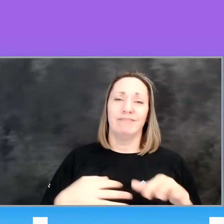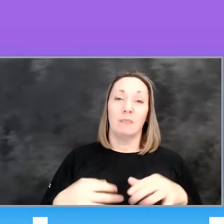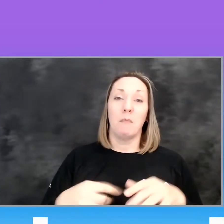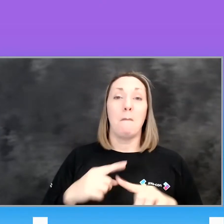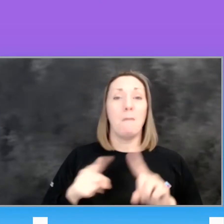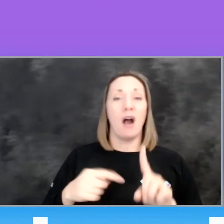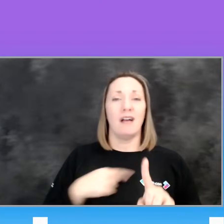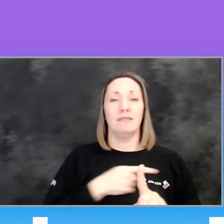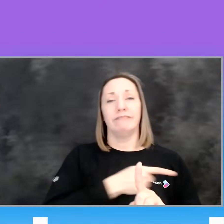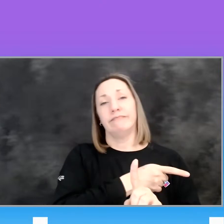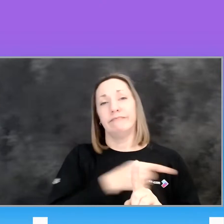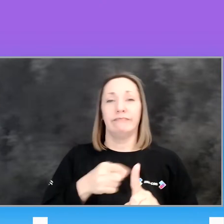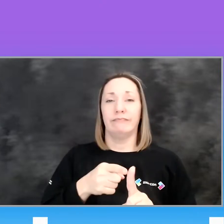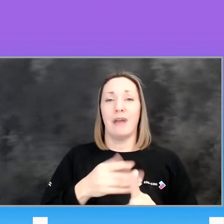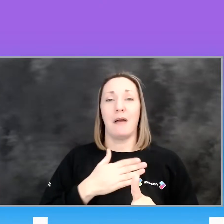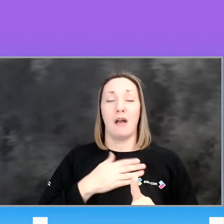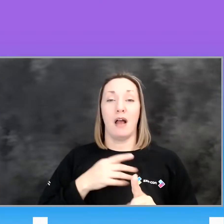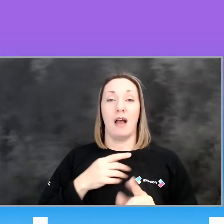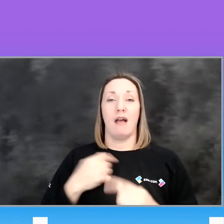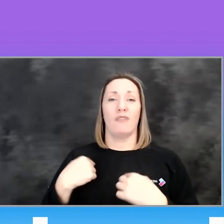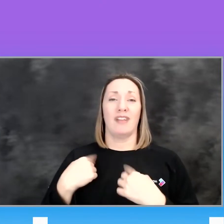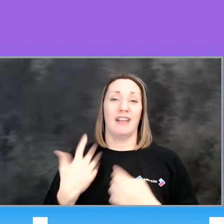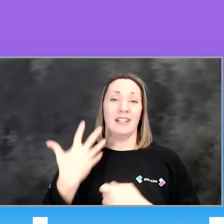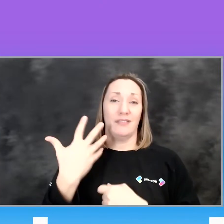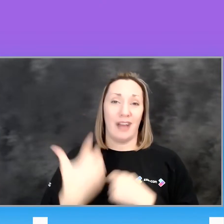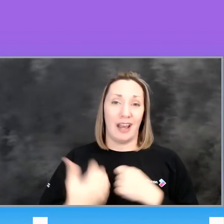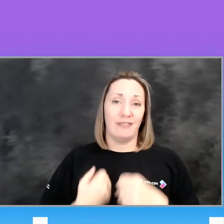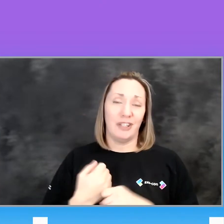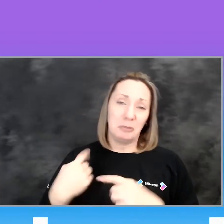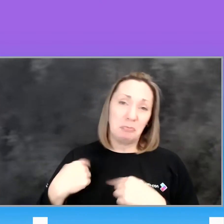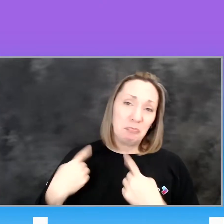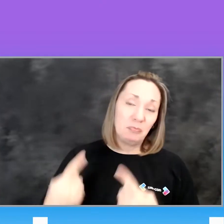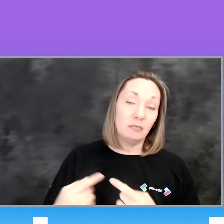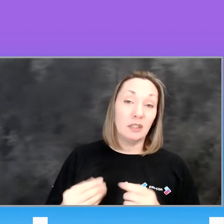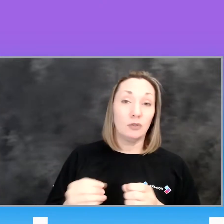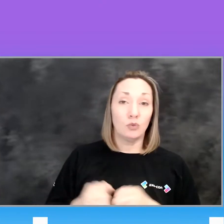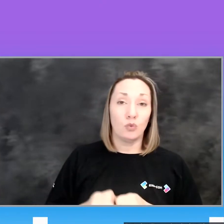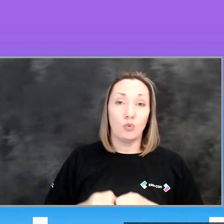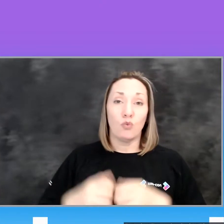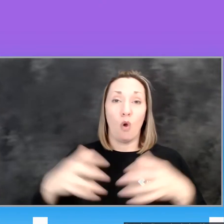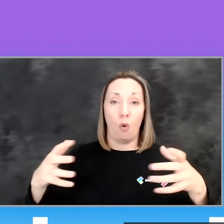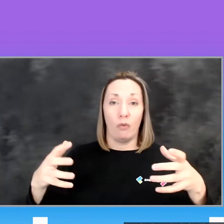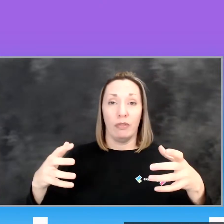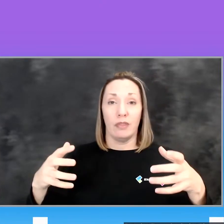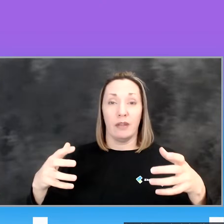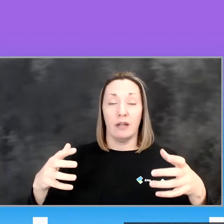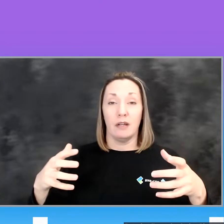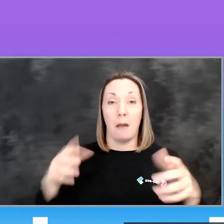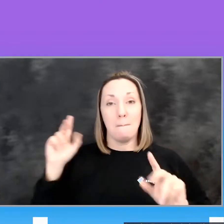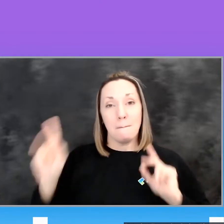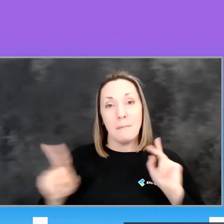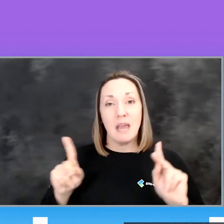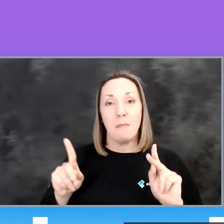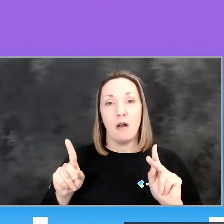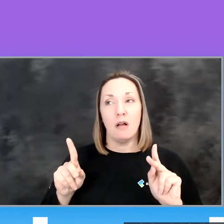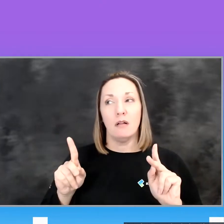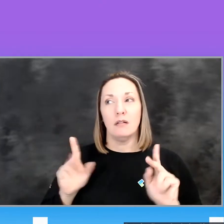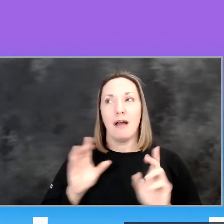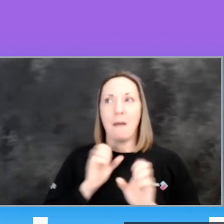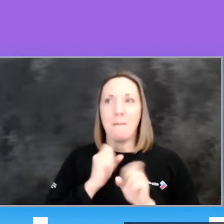saying is that I have seen over the last five years or so, this